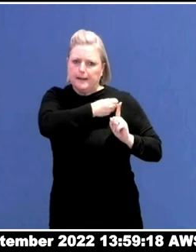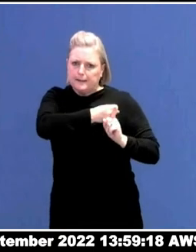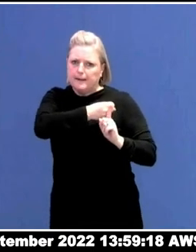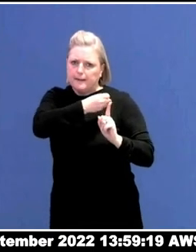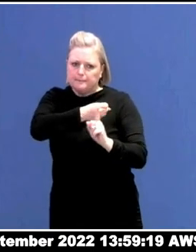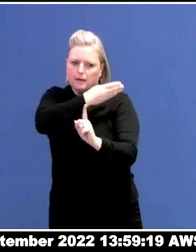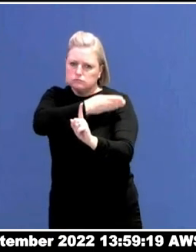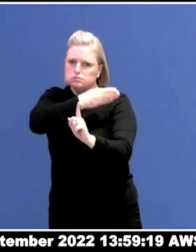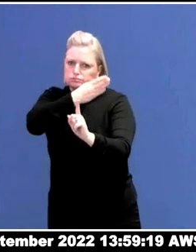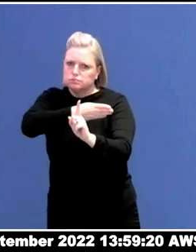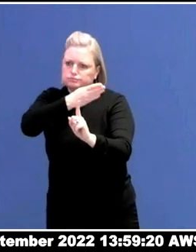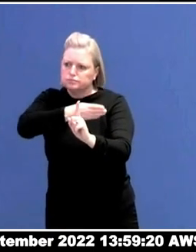And you should not be doing this job.